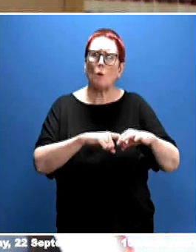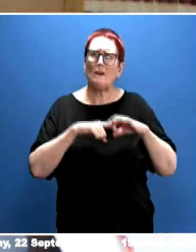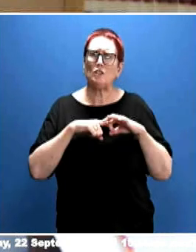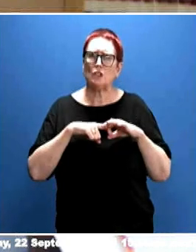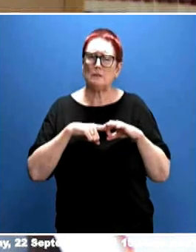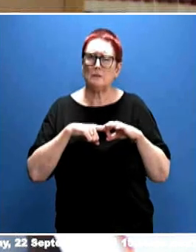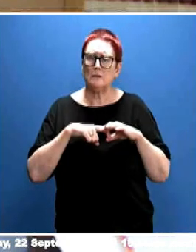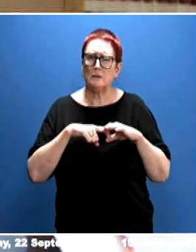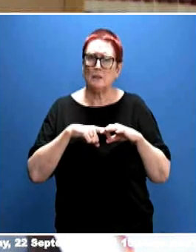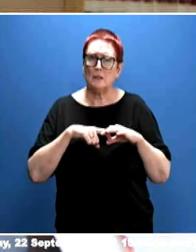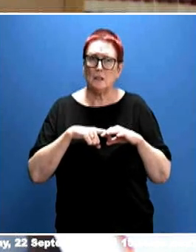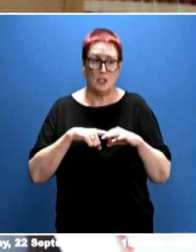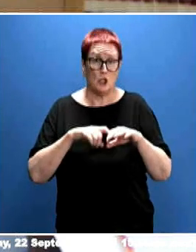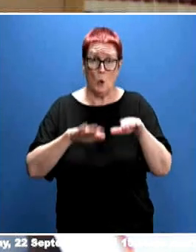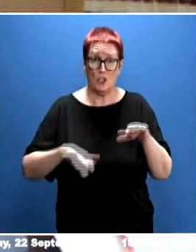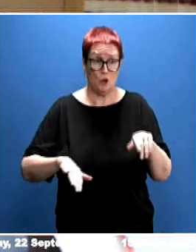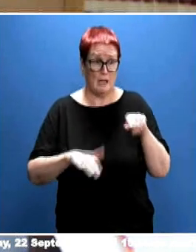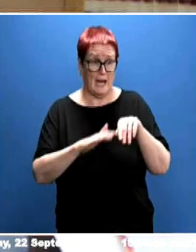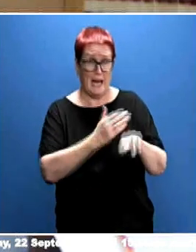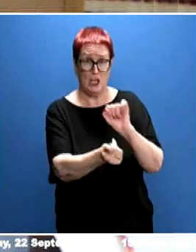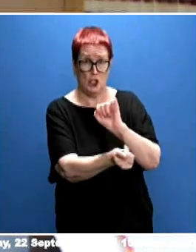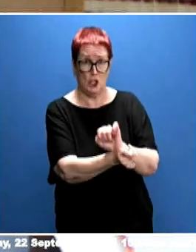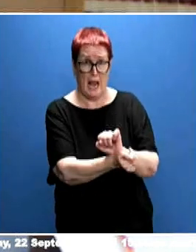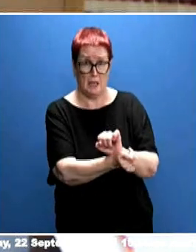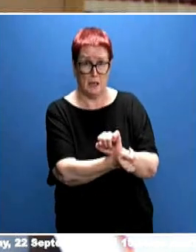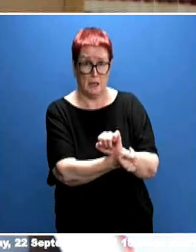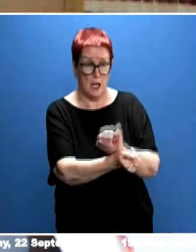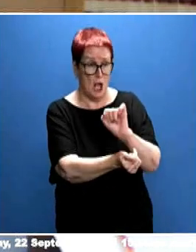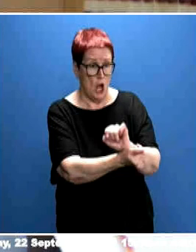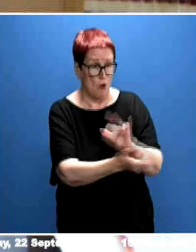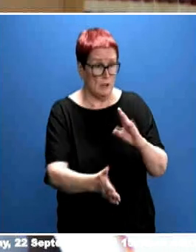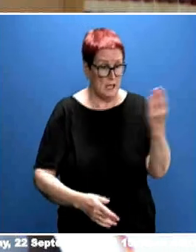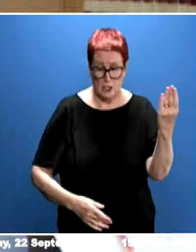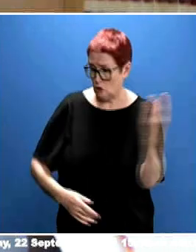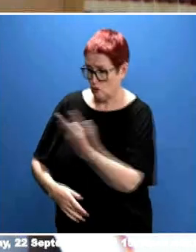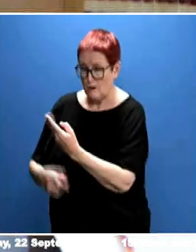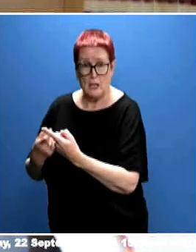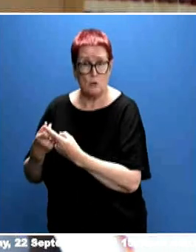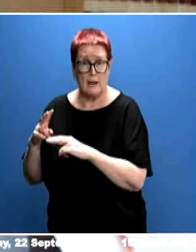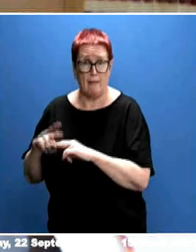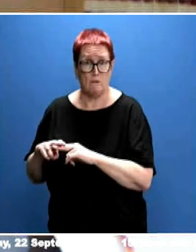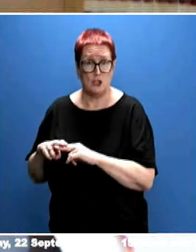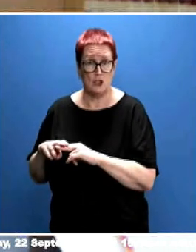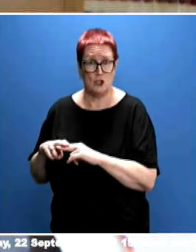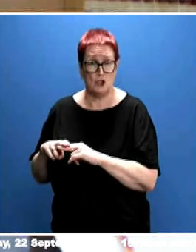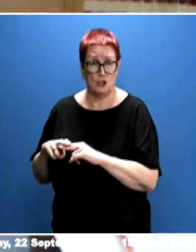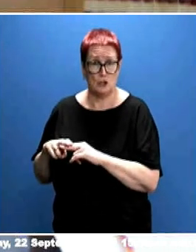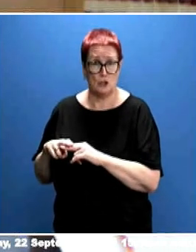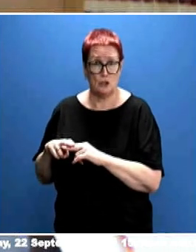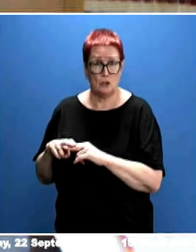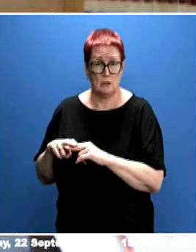directly from custody into the Kath French Centre, how does that occur?